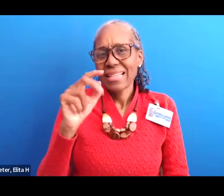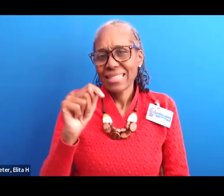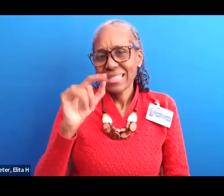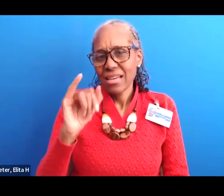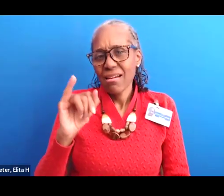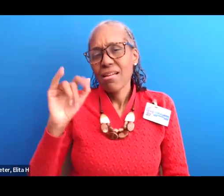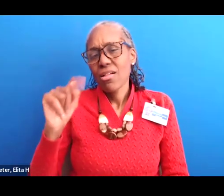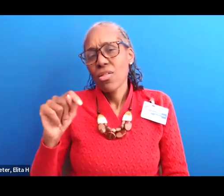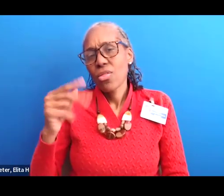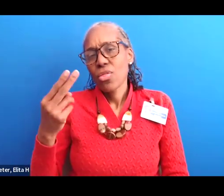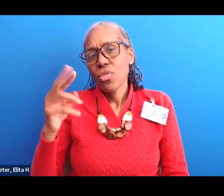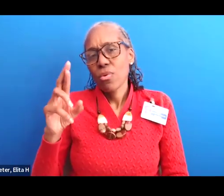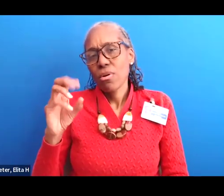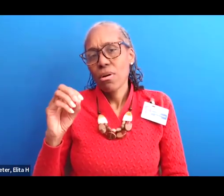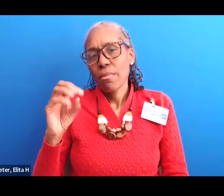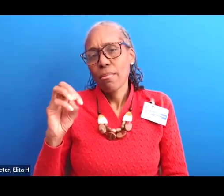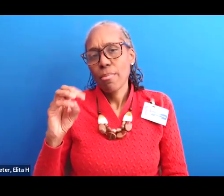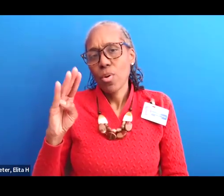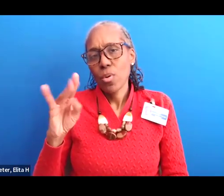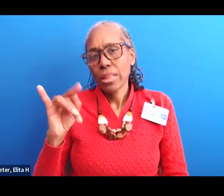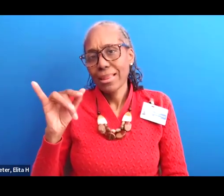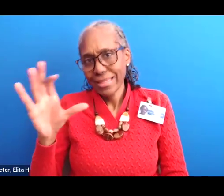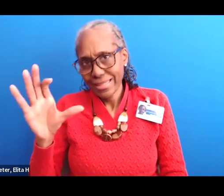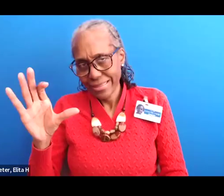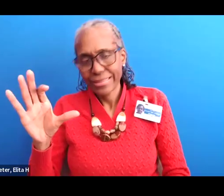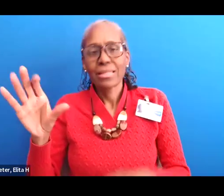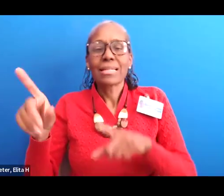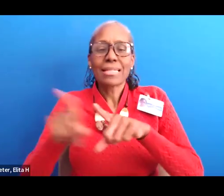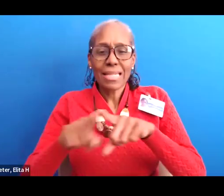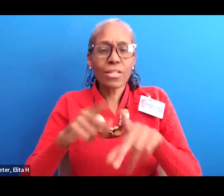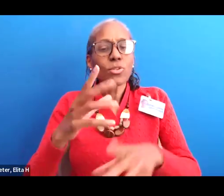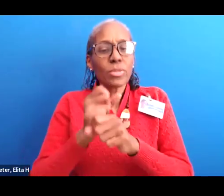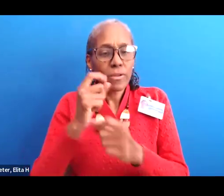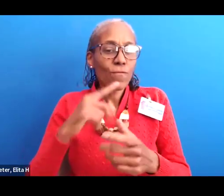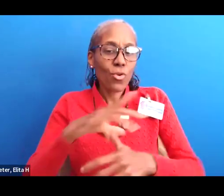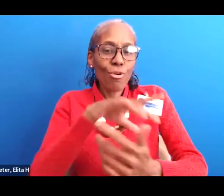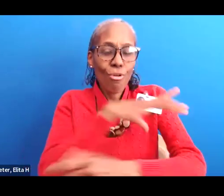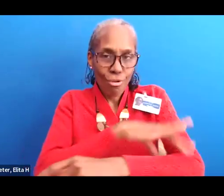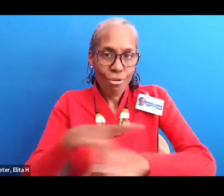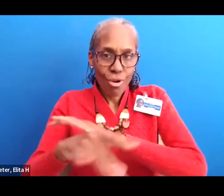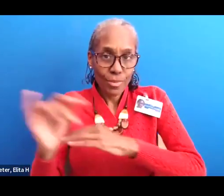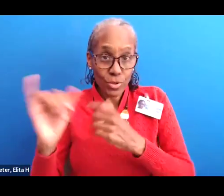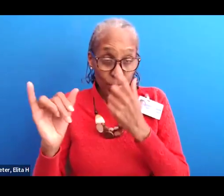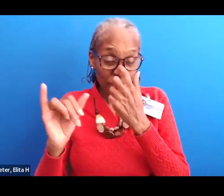because they apply compression to your legs. You can also get them for your arms, but they apply compression.